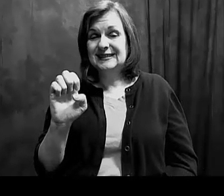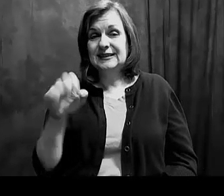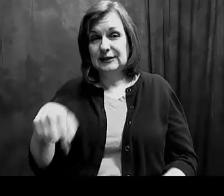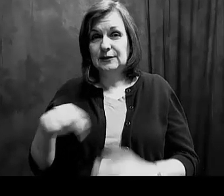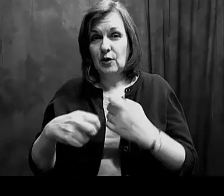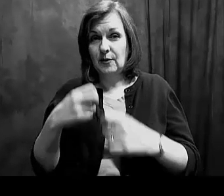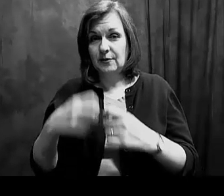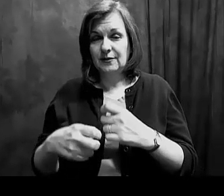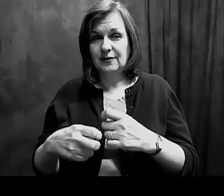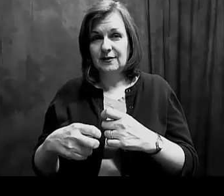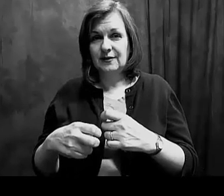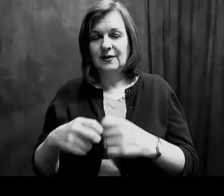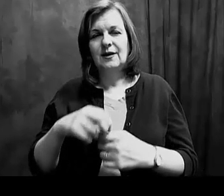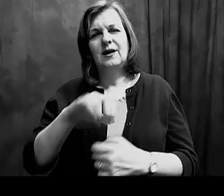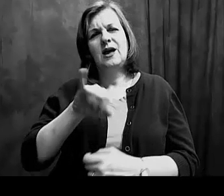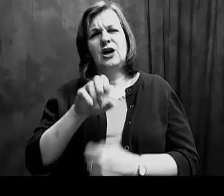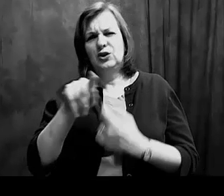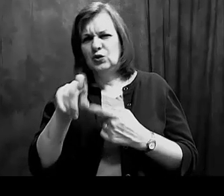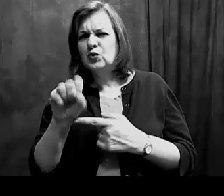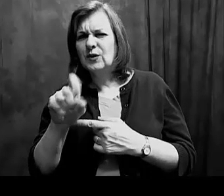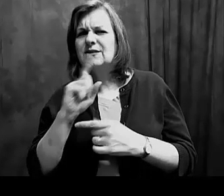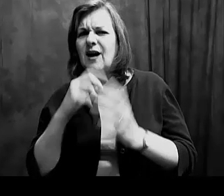Our joints are weak points - have you figured that out!?!?